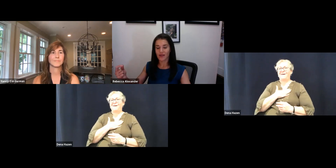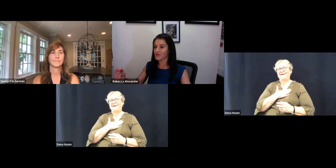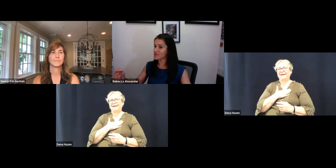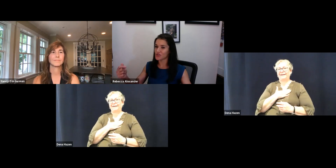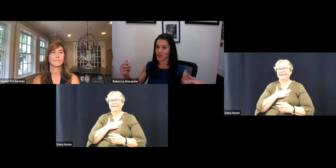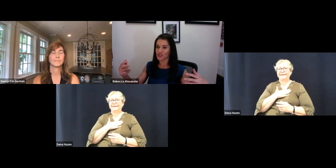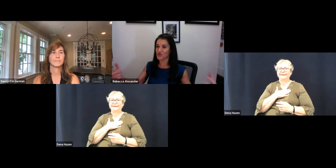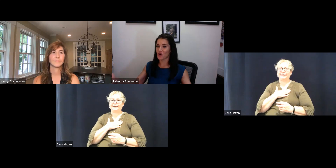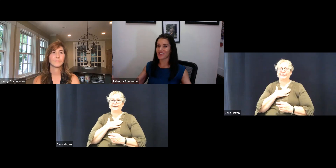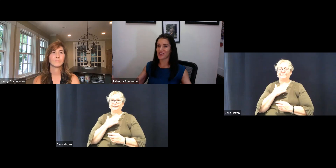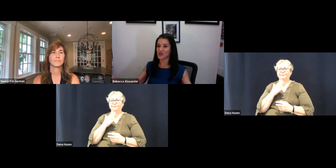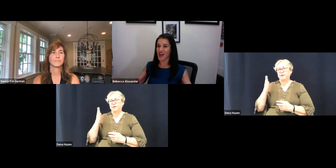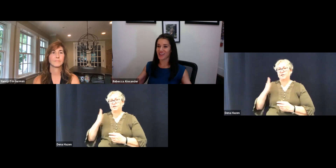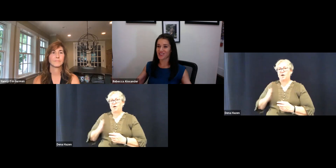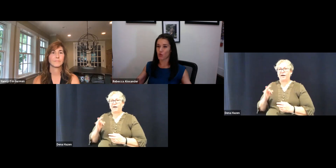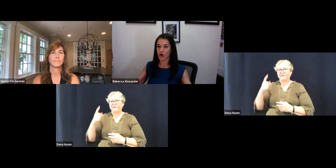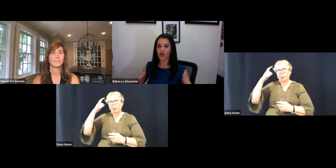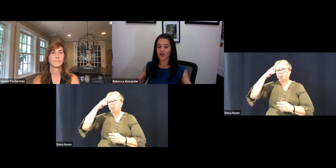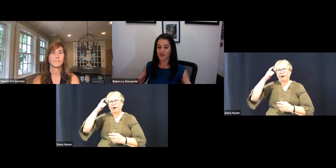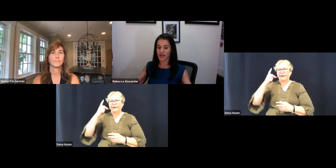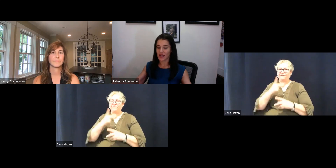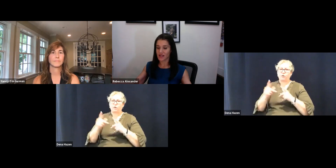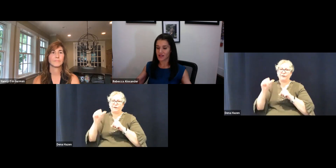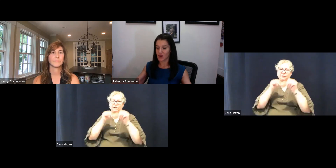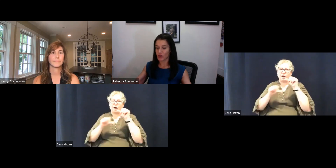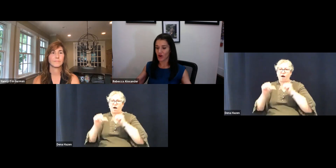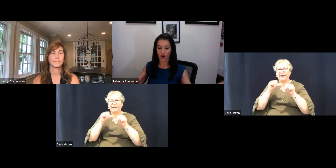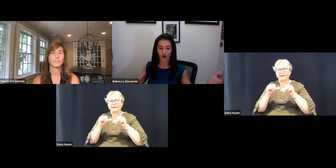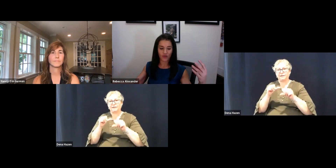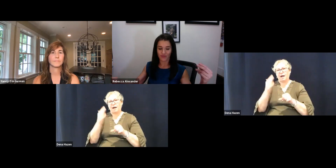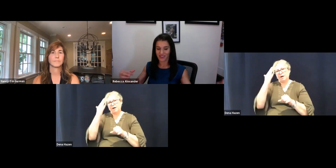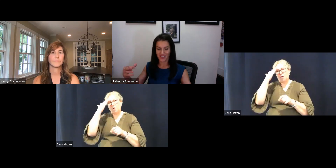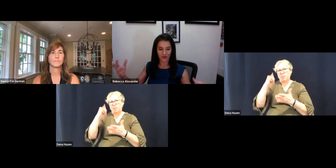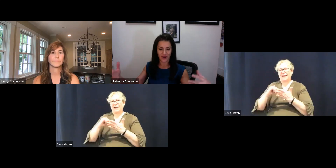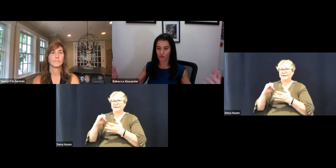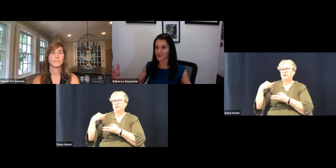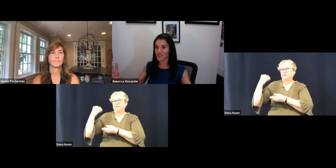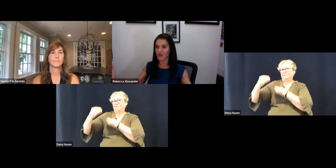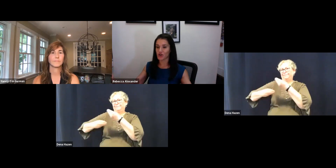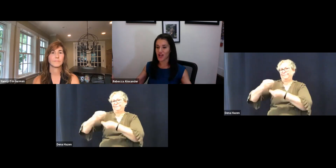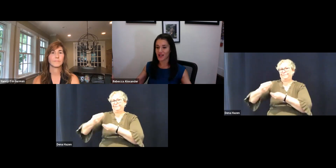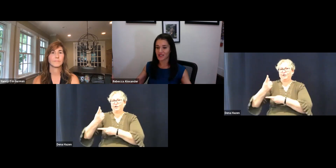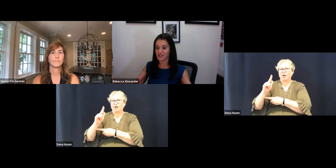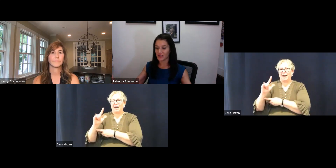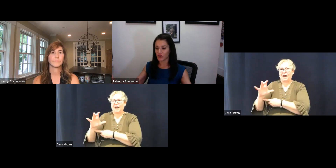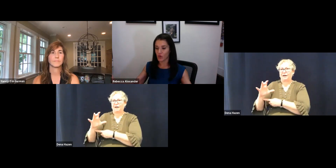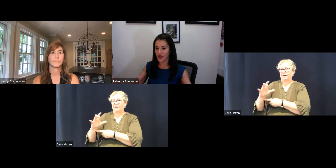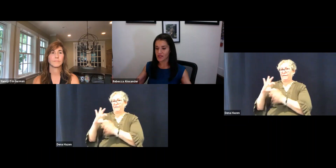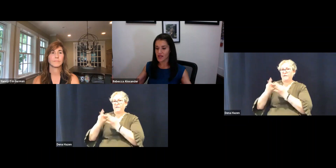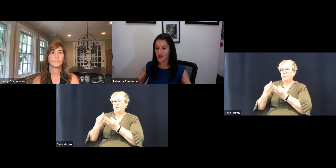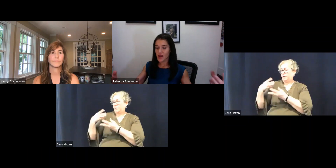that this is just the way that genetics work. And that we all receive our genetics in different ways.